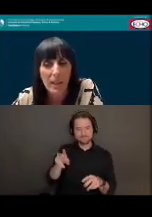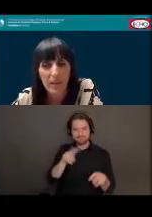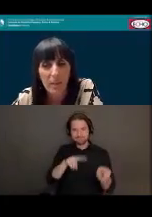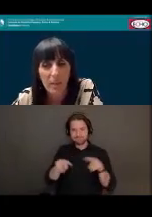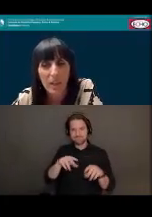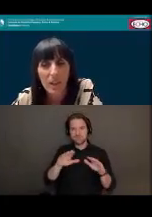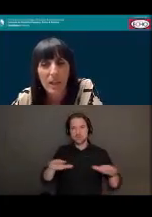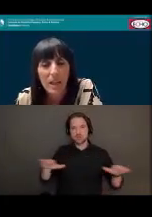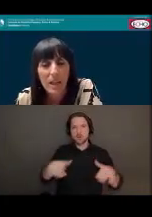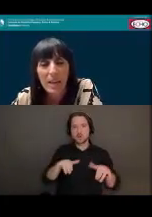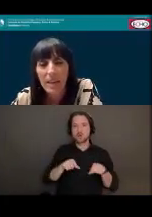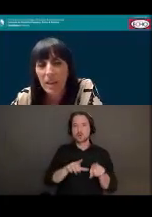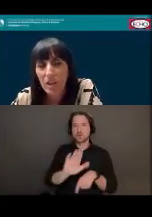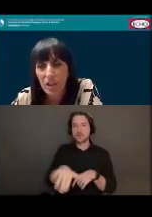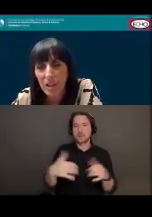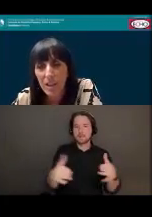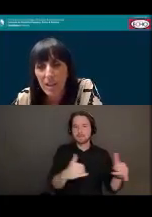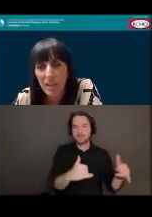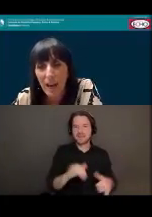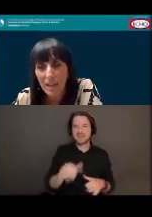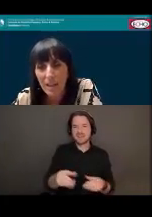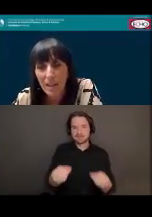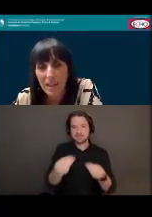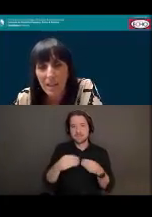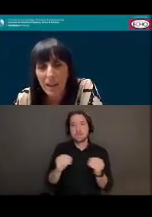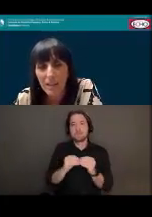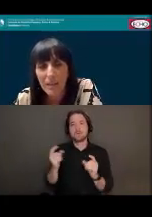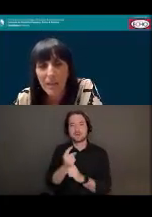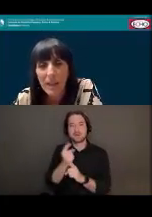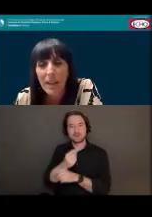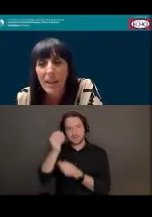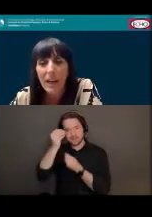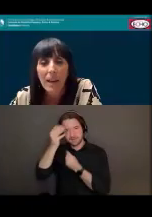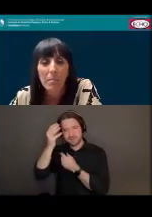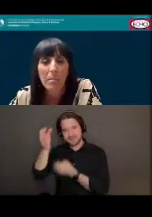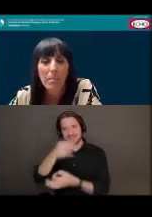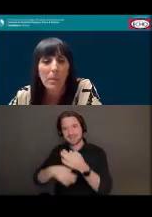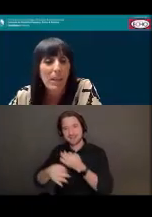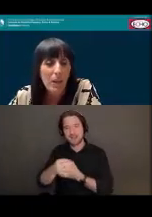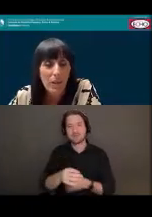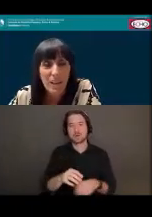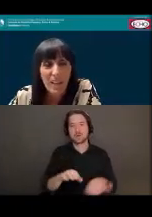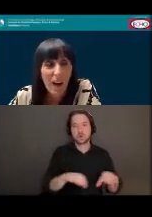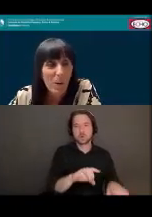information than just the task itself. Play shows us how a